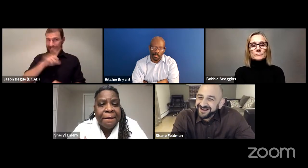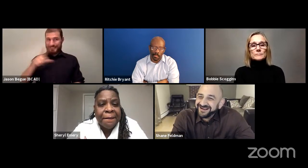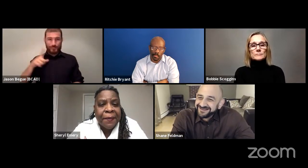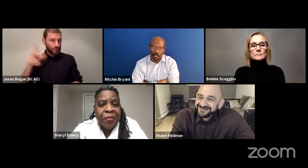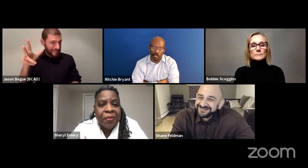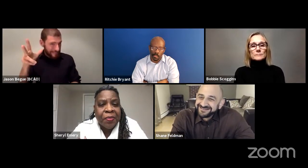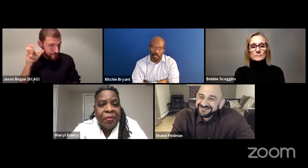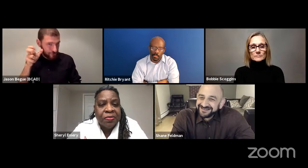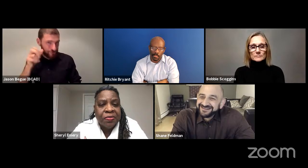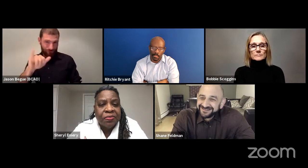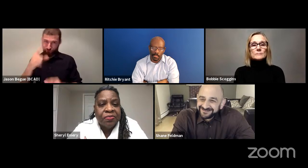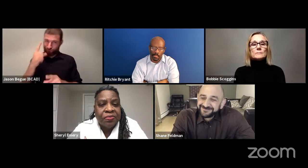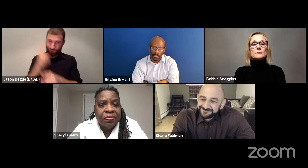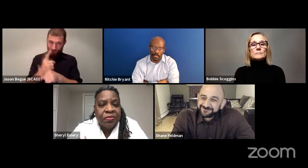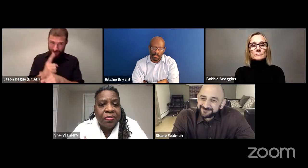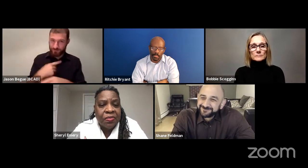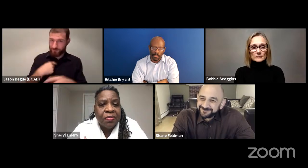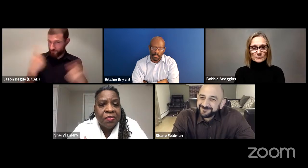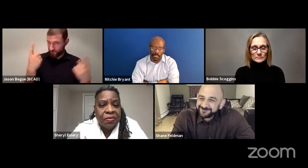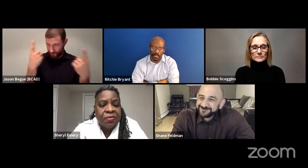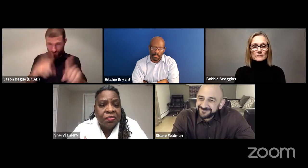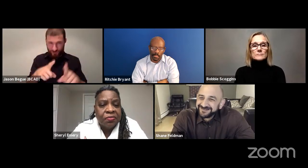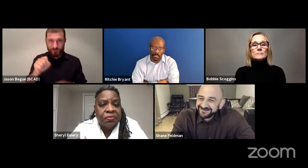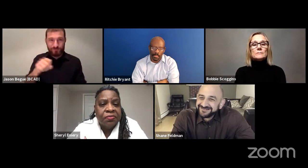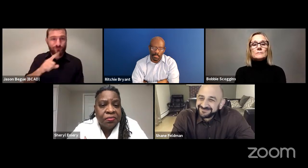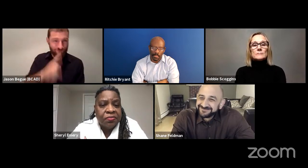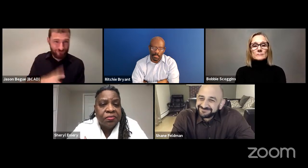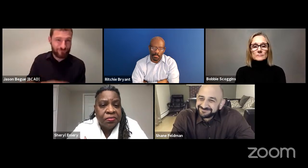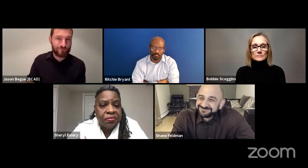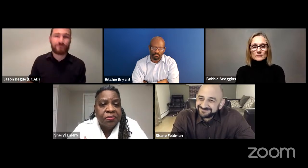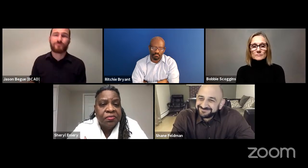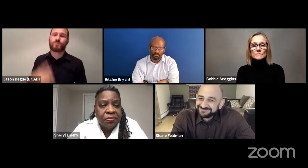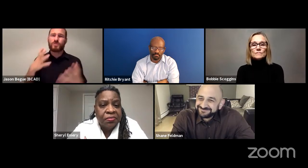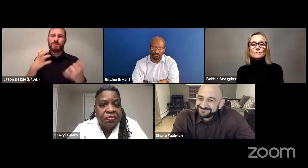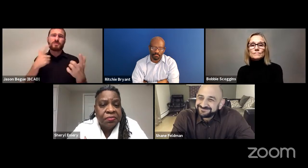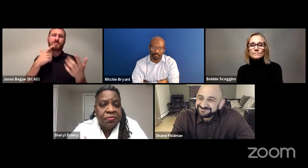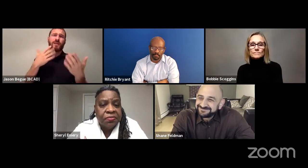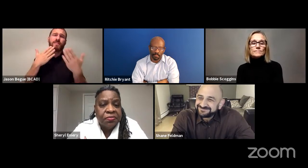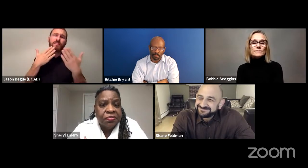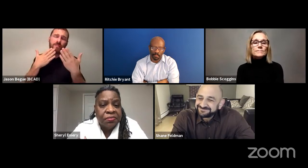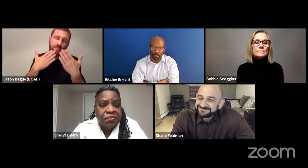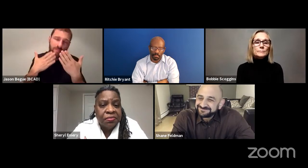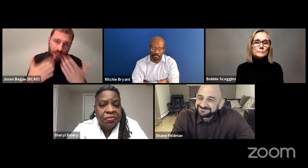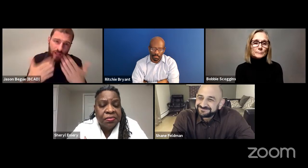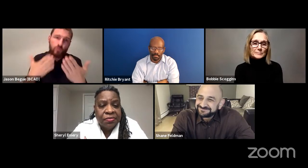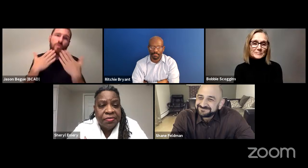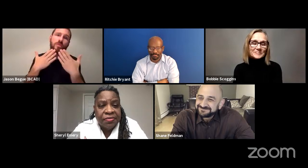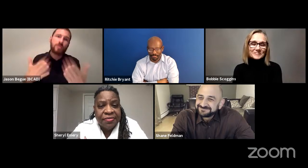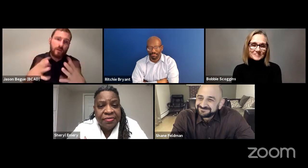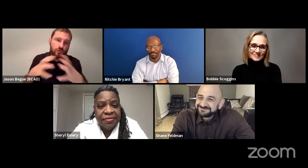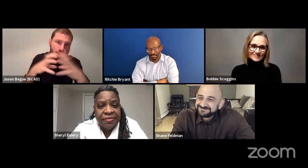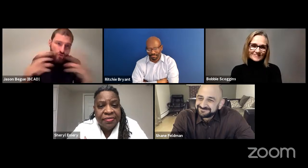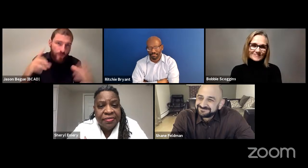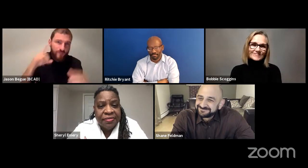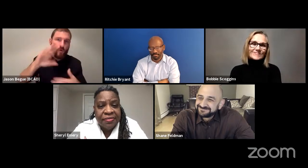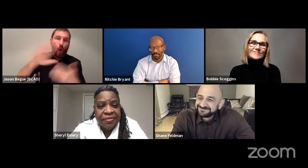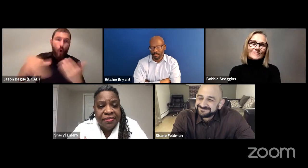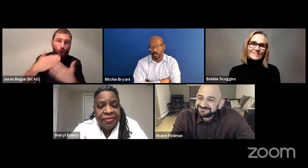Absolutely. Those stories are so important to be told. So I want to thank